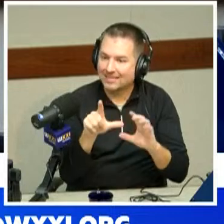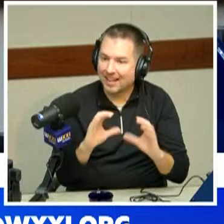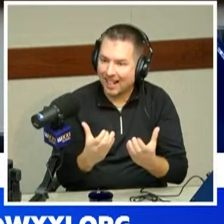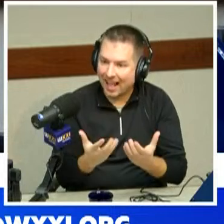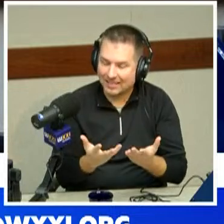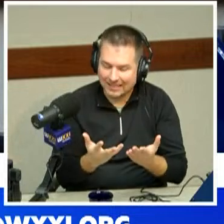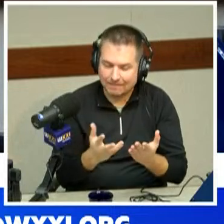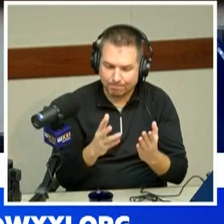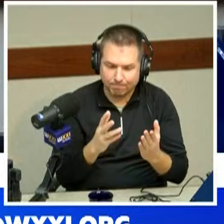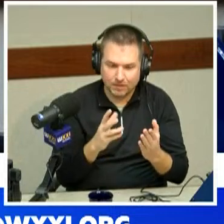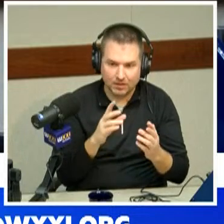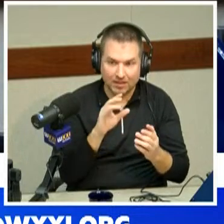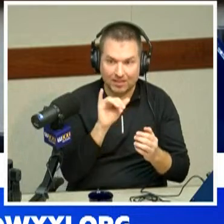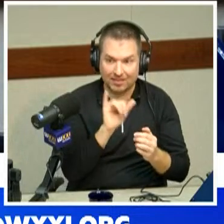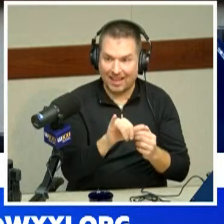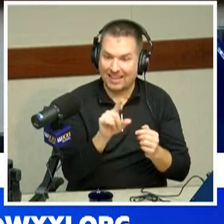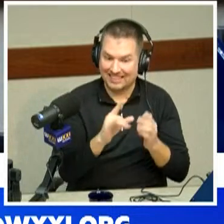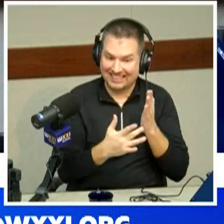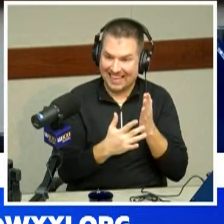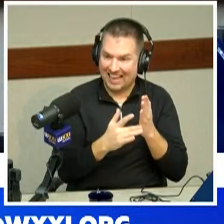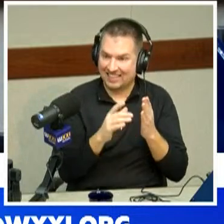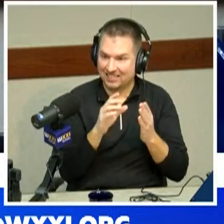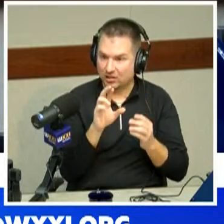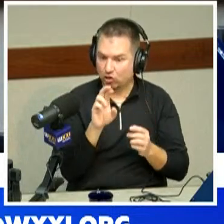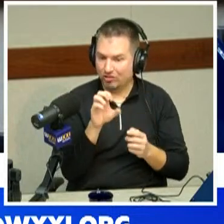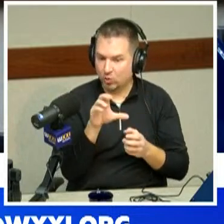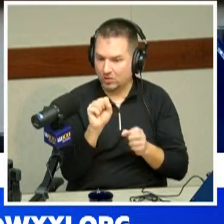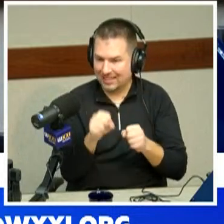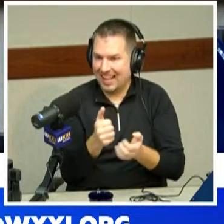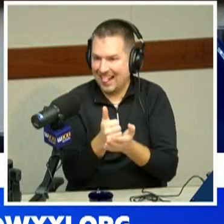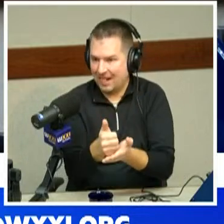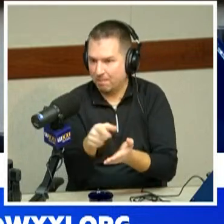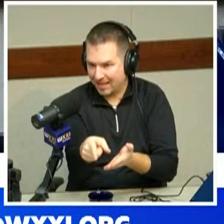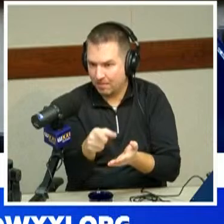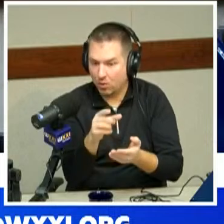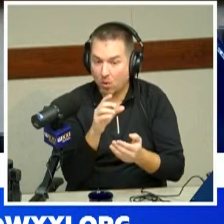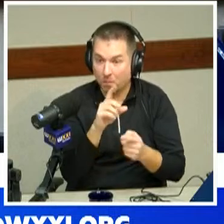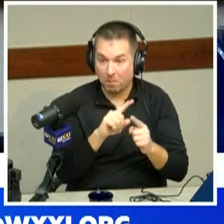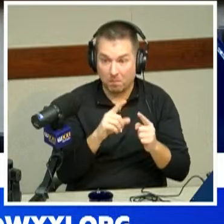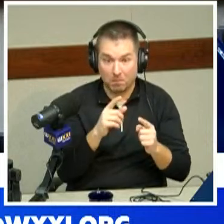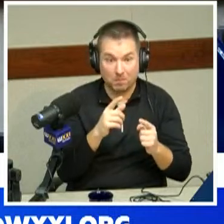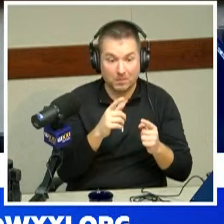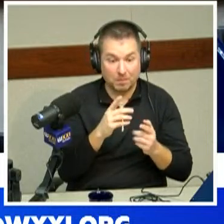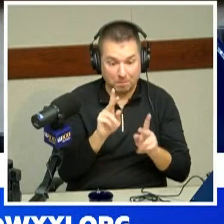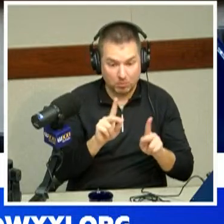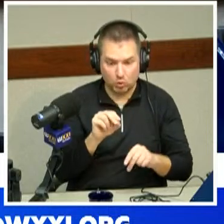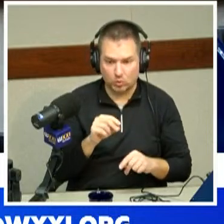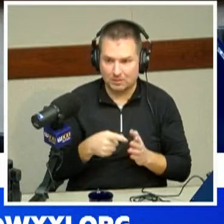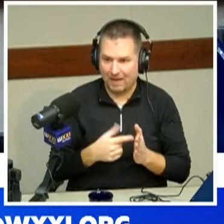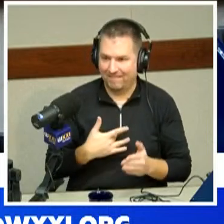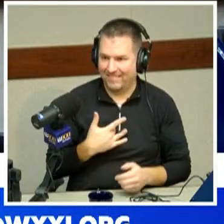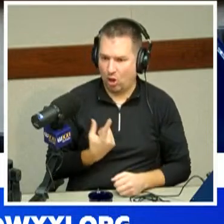families and kind of make them not feel alone um so I think there's definitely been resources out